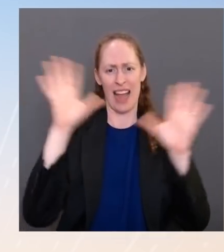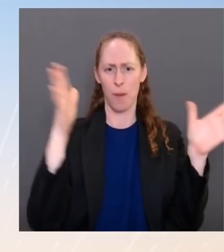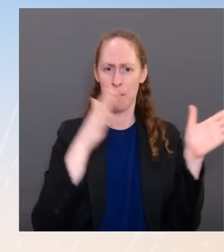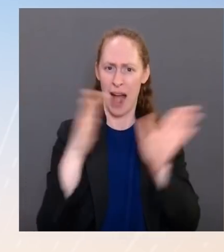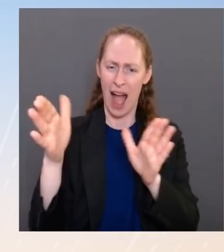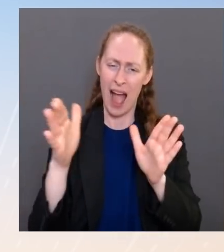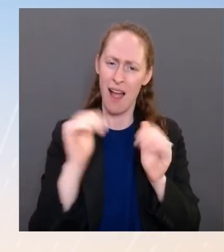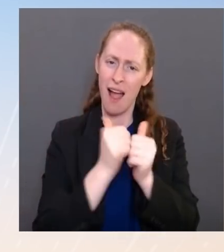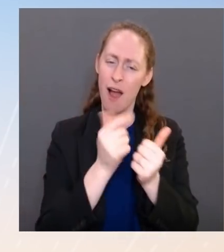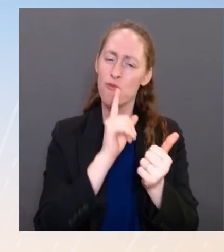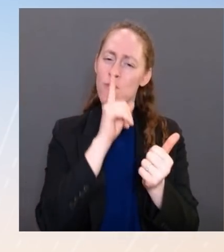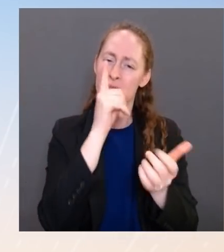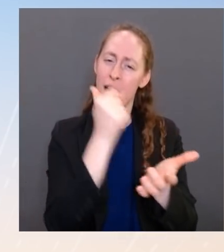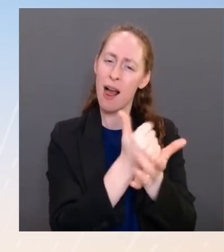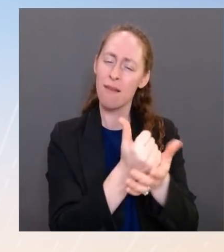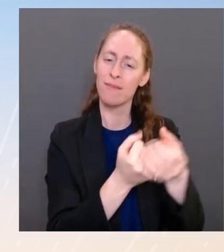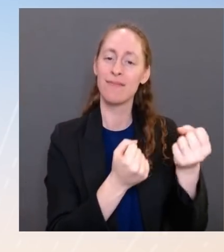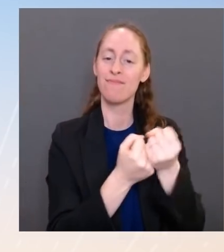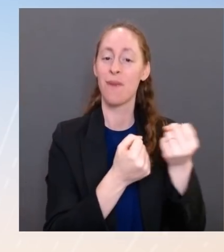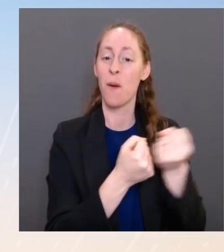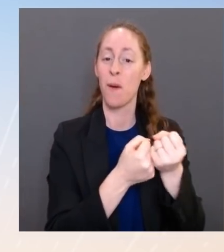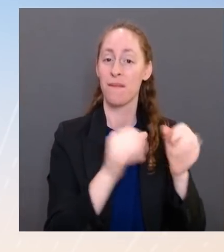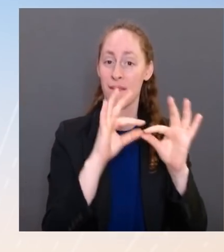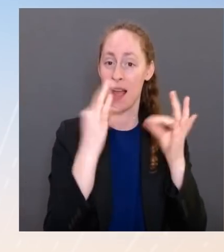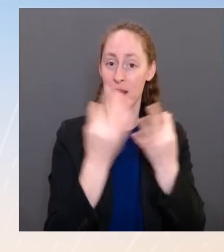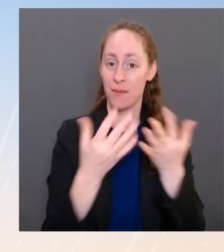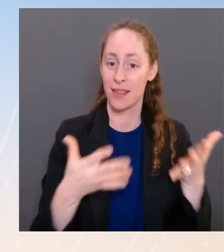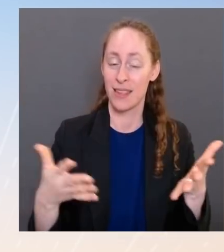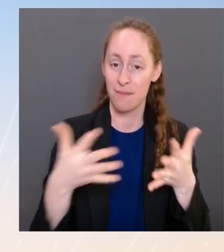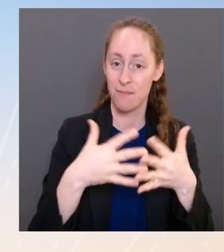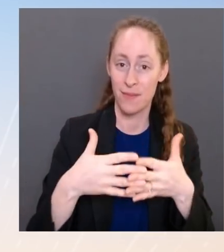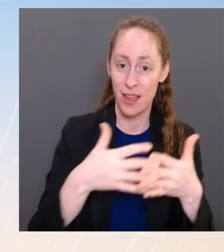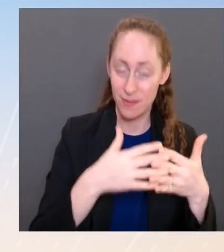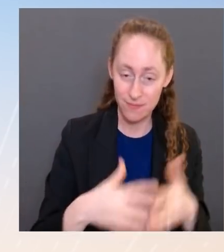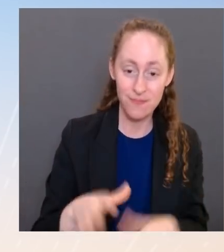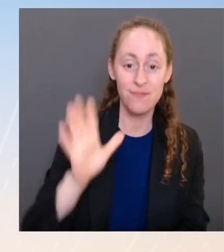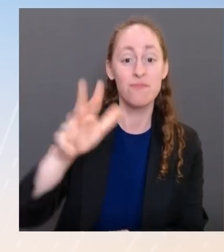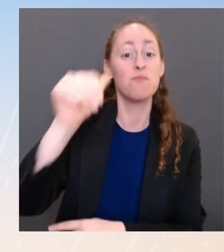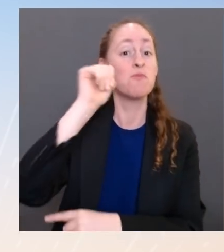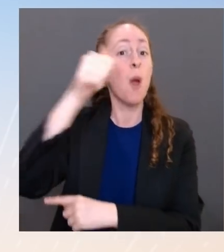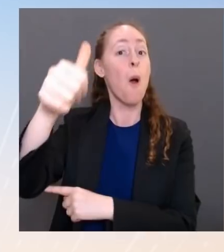IBEW -- 40th Convention in Chicago, Illinois, on his support for union jobs